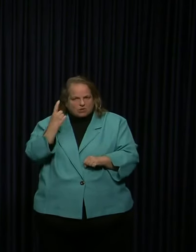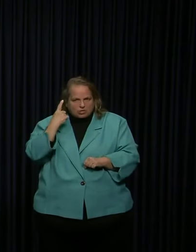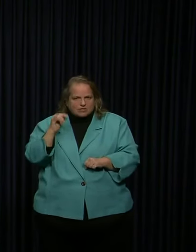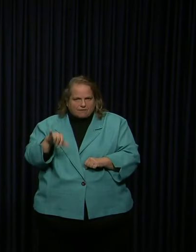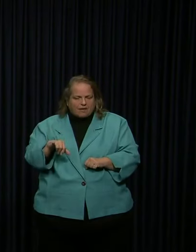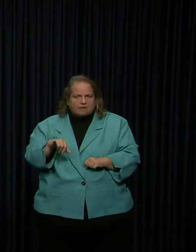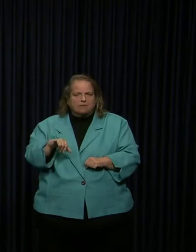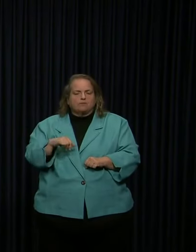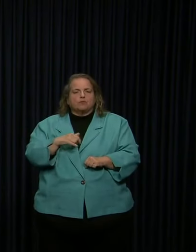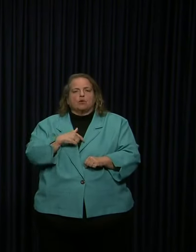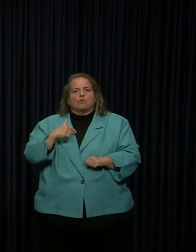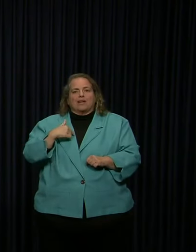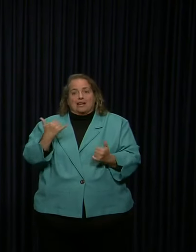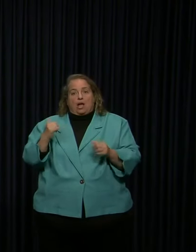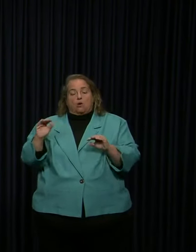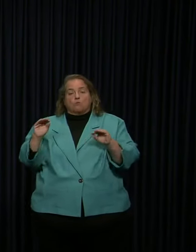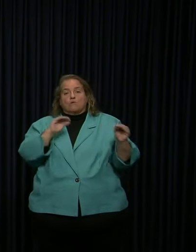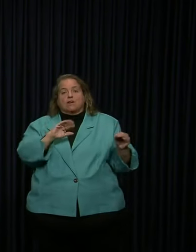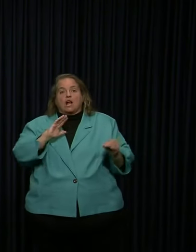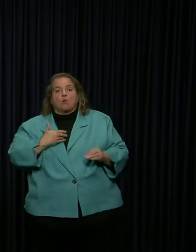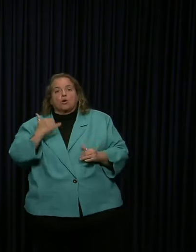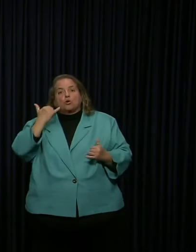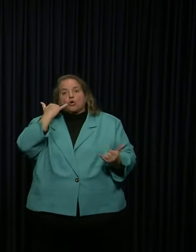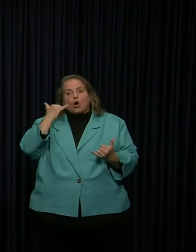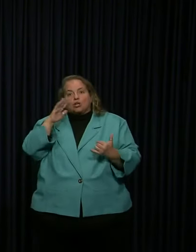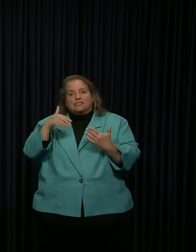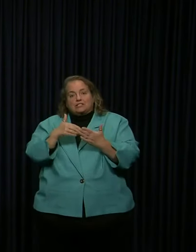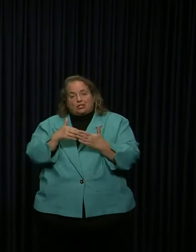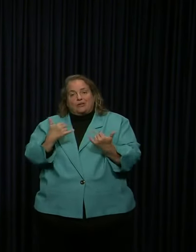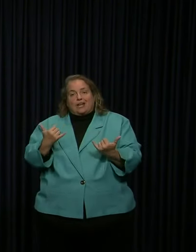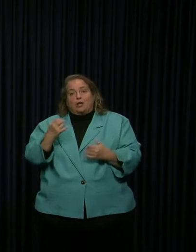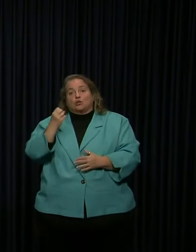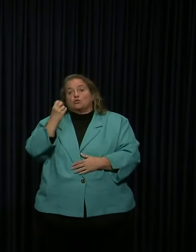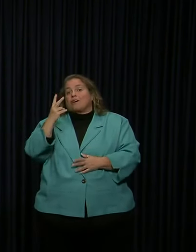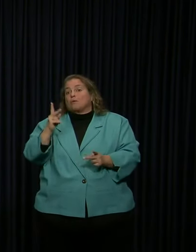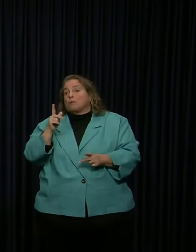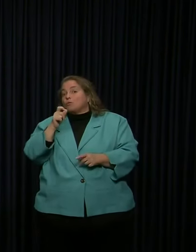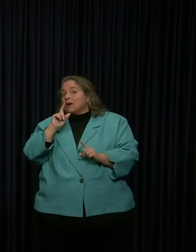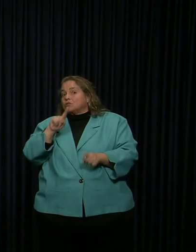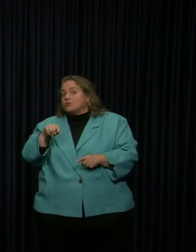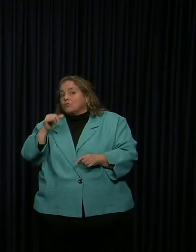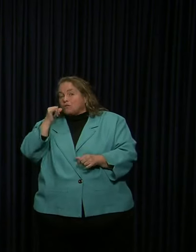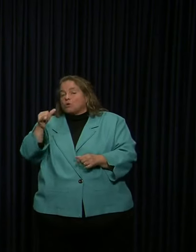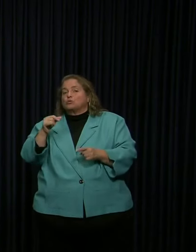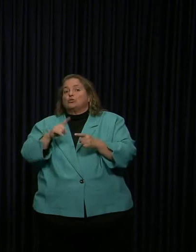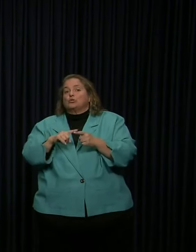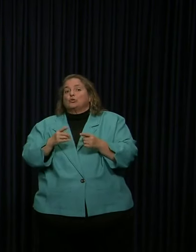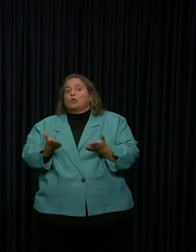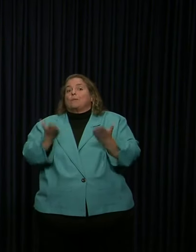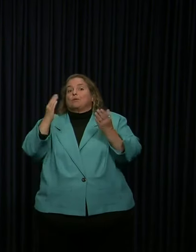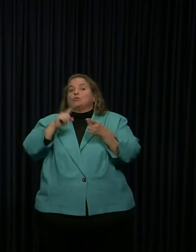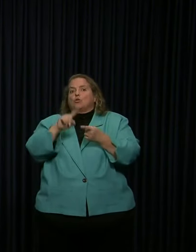THE VOLUME. SO BASICALLY WHAT WE HAVE IS A